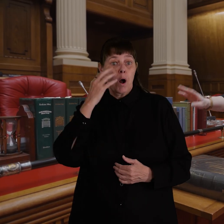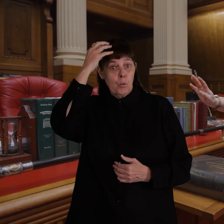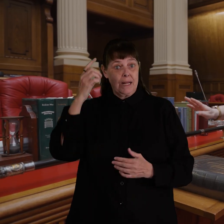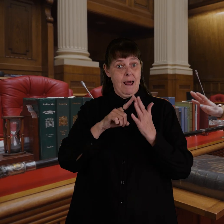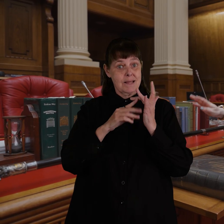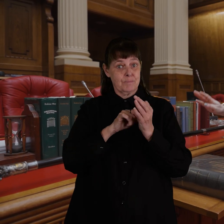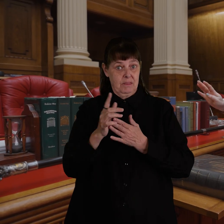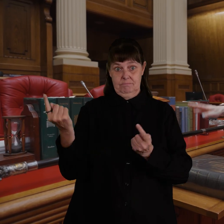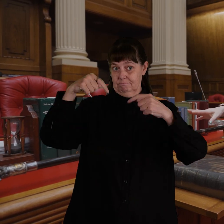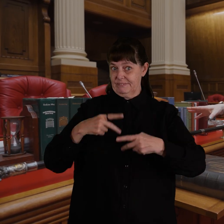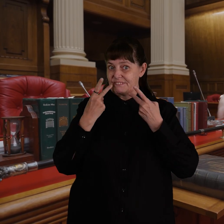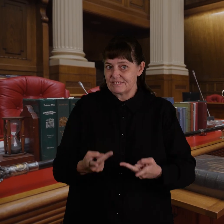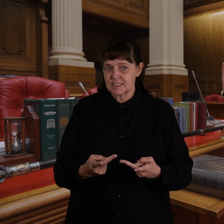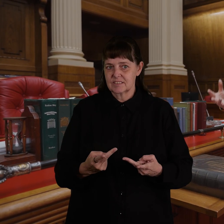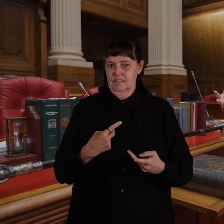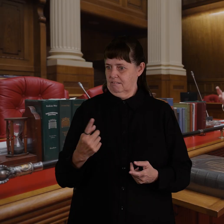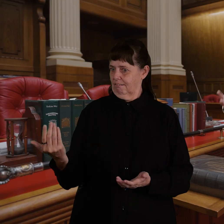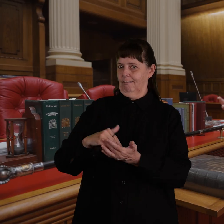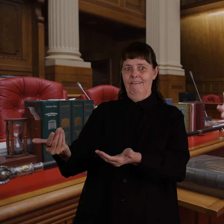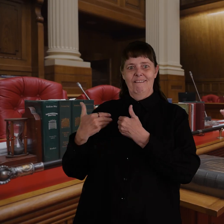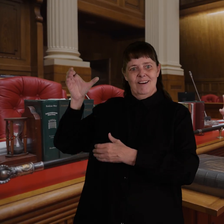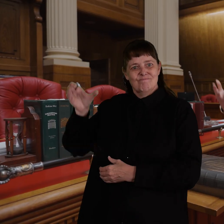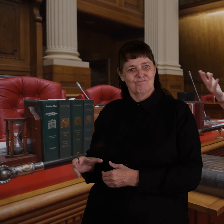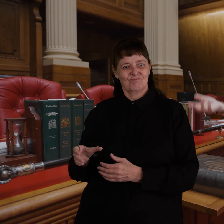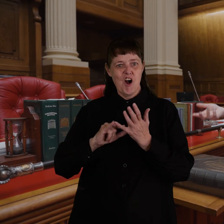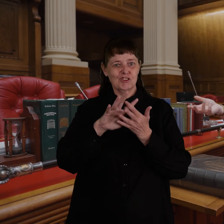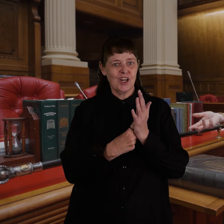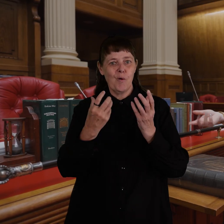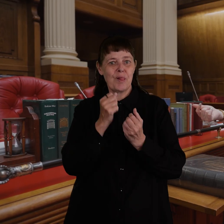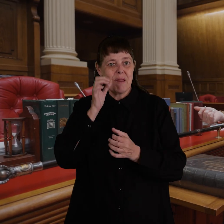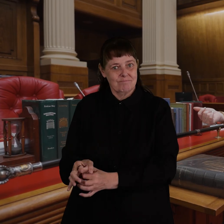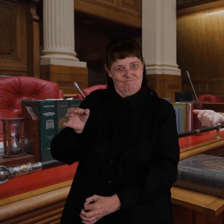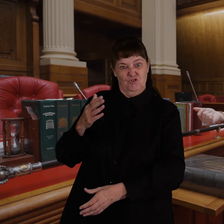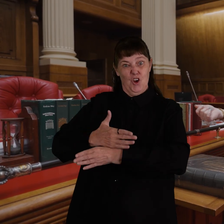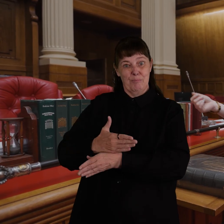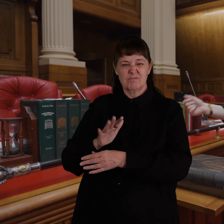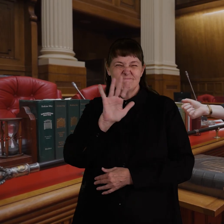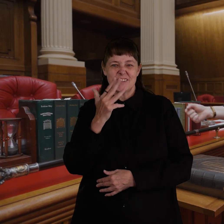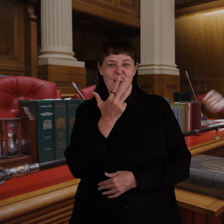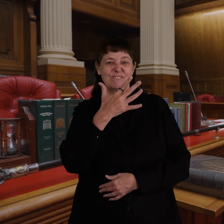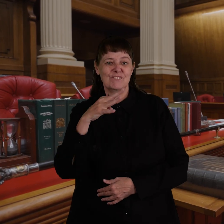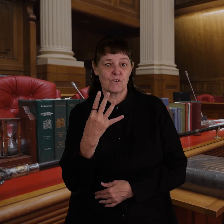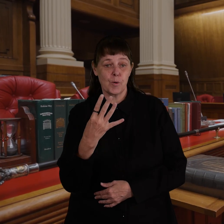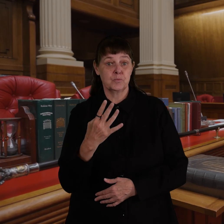of the usher of the Black Rod in 1954, when Queen Elizabeth came to visit, so she could be properly